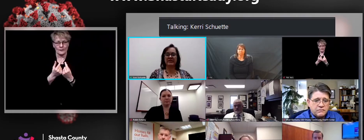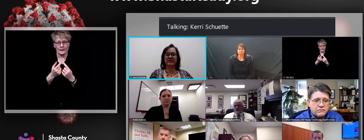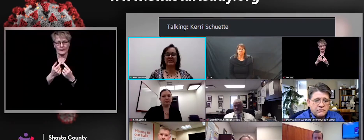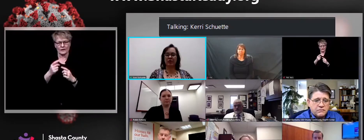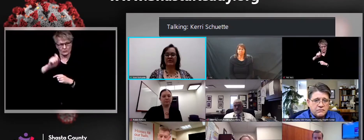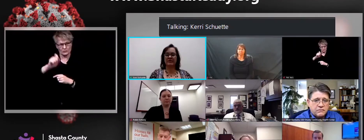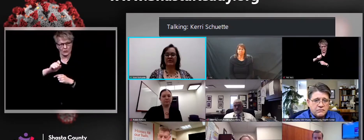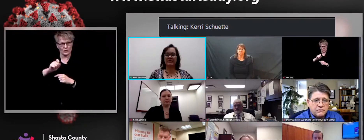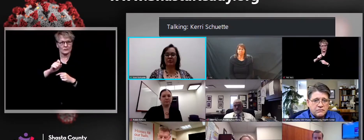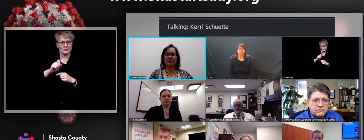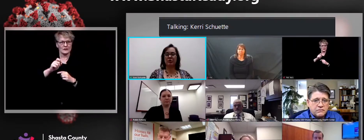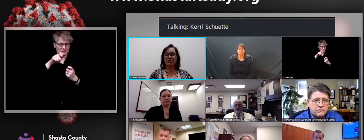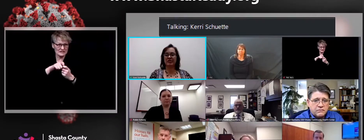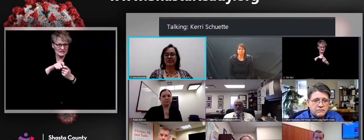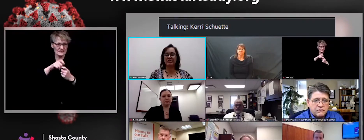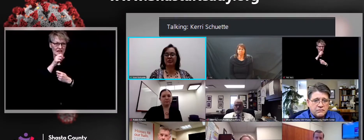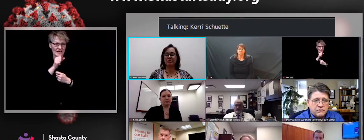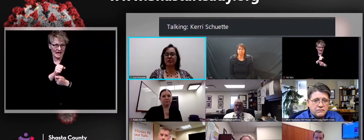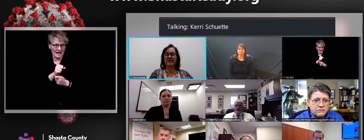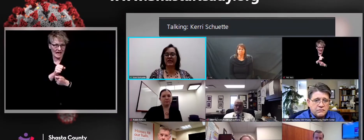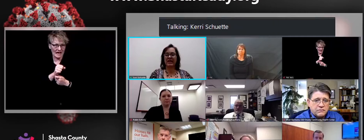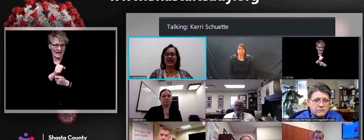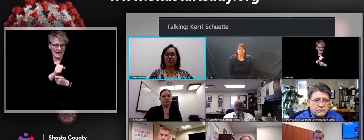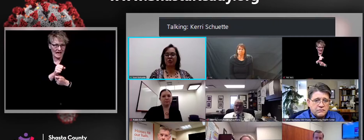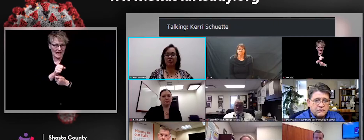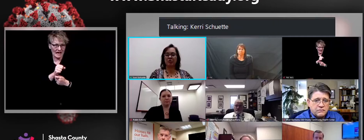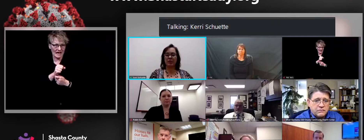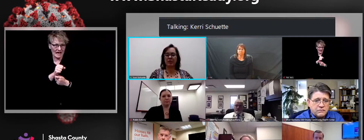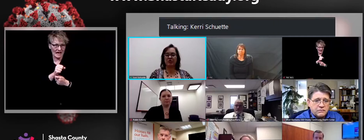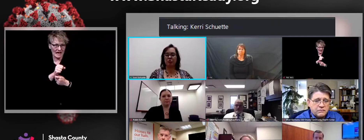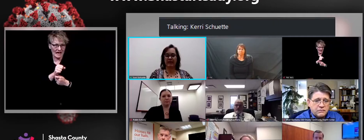for vaccine appointments, and there were no restrictions with regard to age or occupation